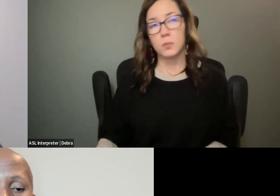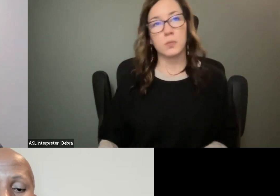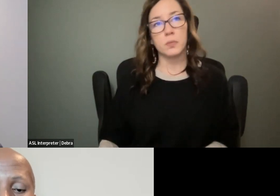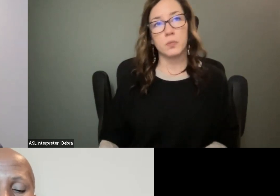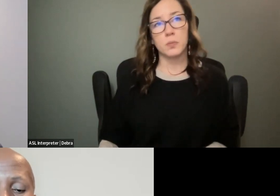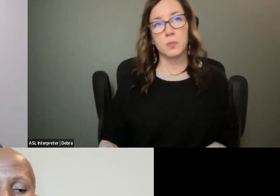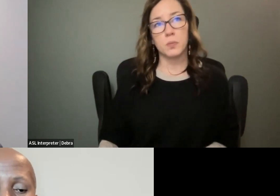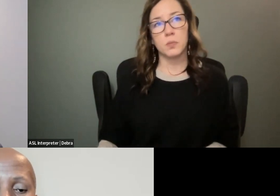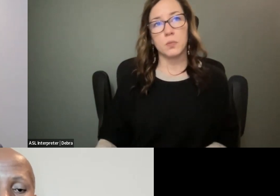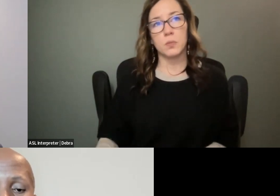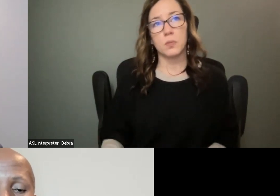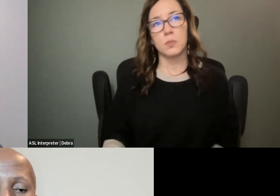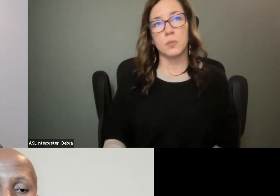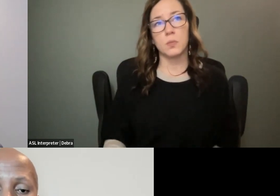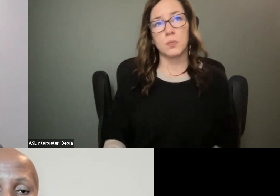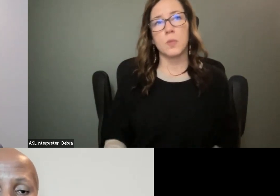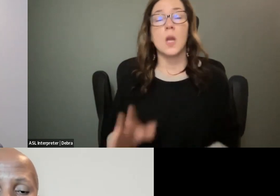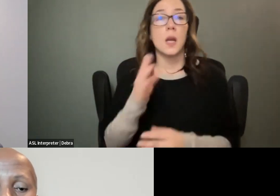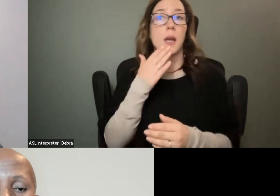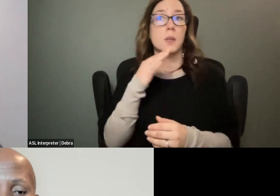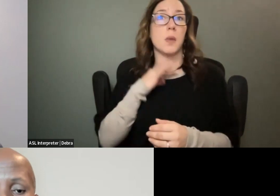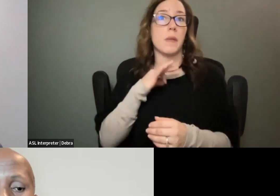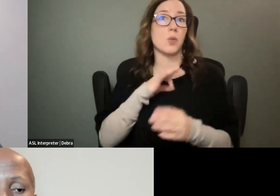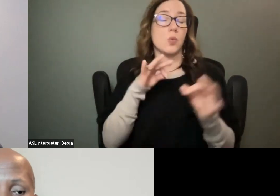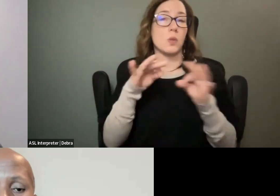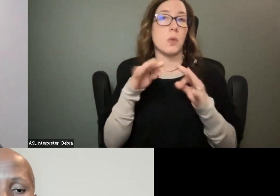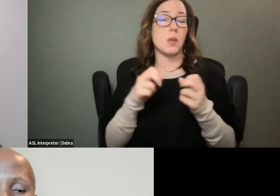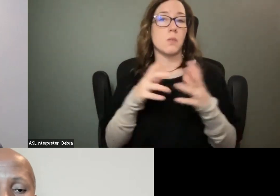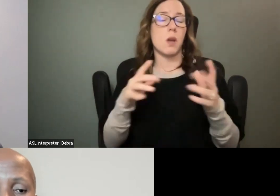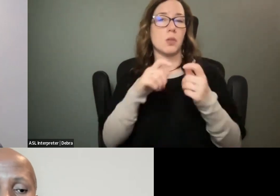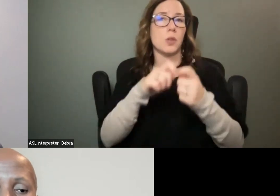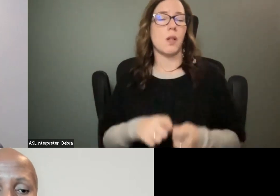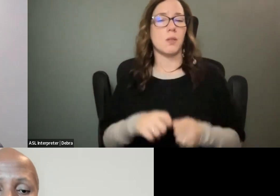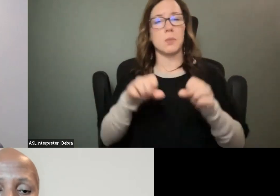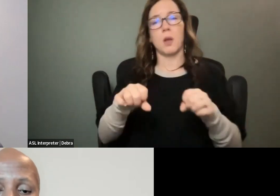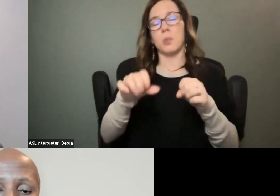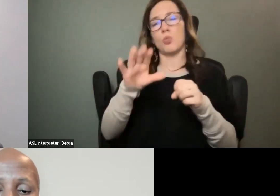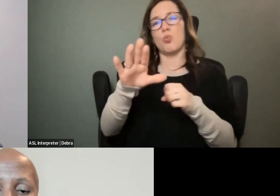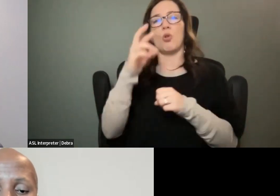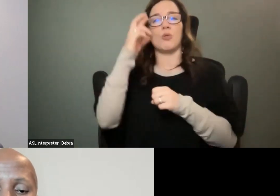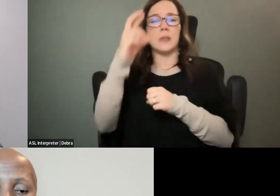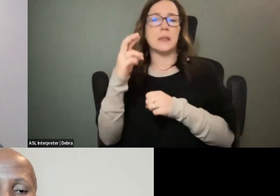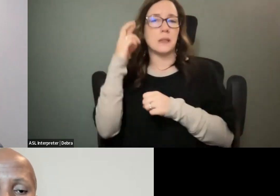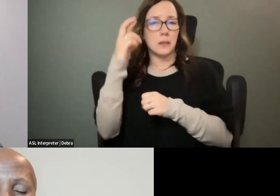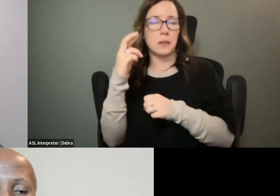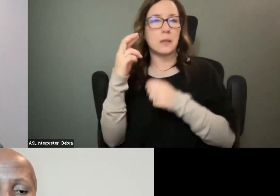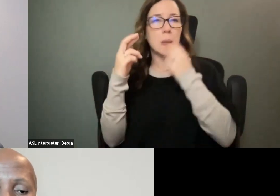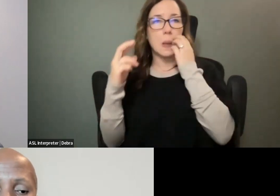explain in as much detail as possible